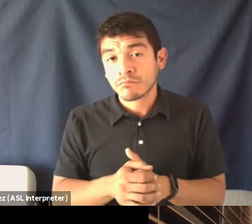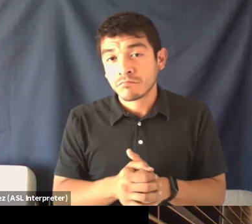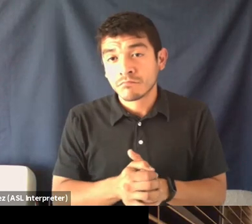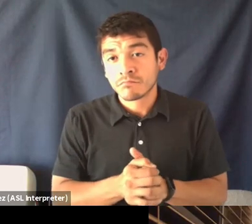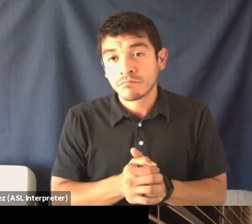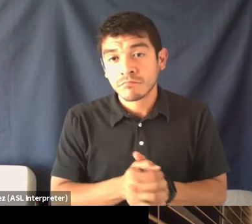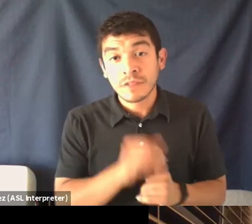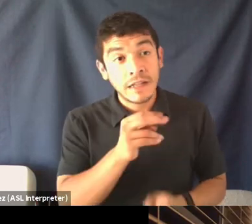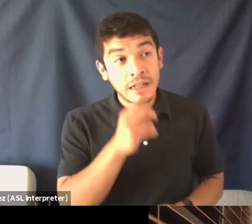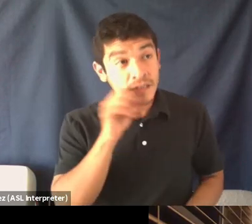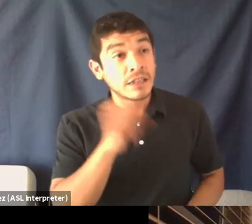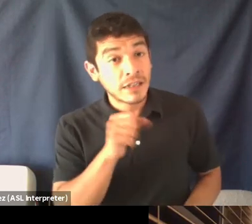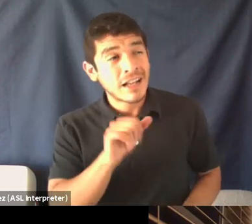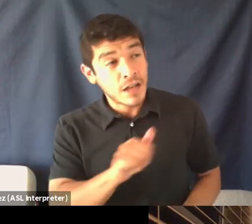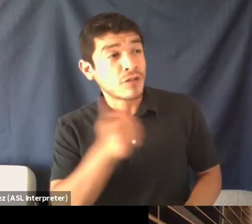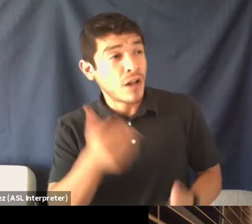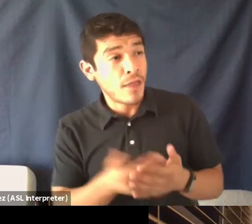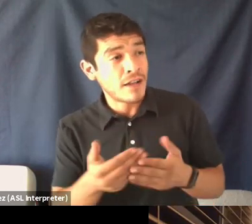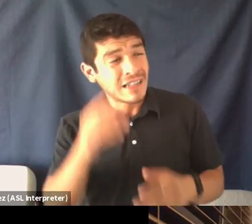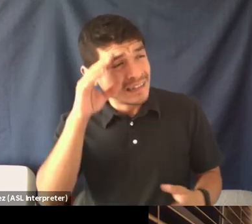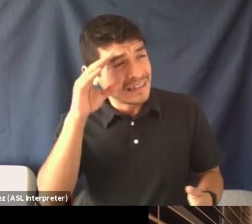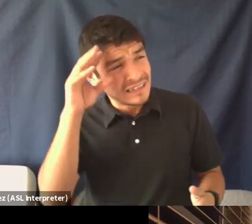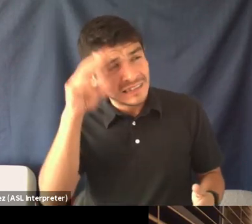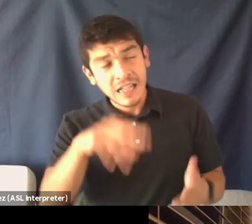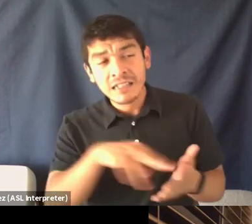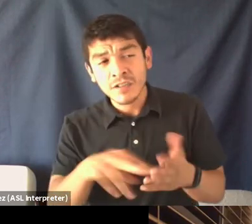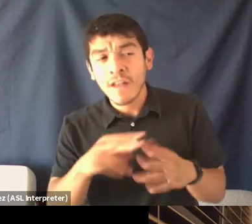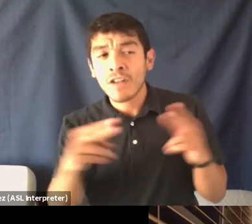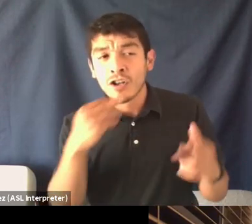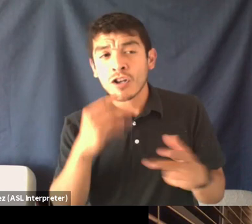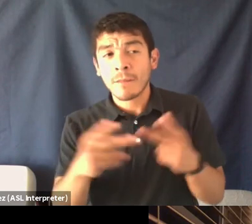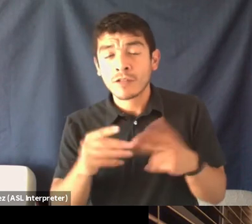Yeah, and that was another thing. Sundance was a very important place to be just to find a distributor.